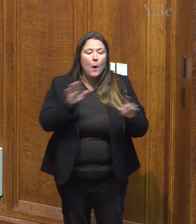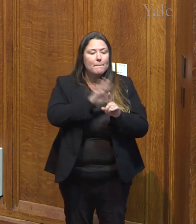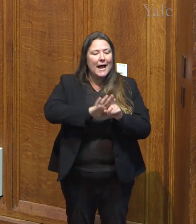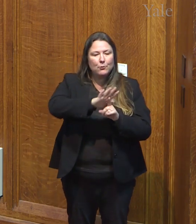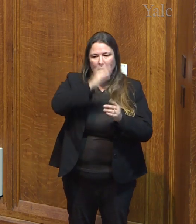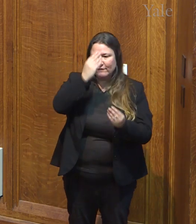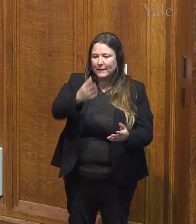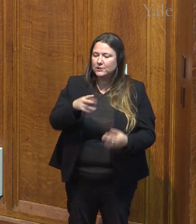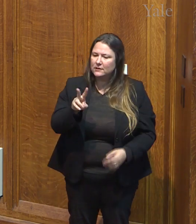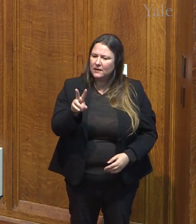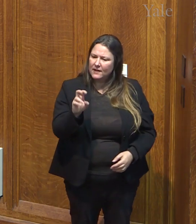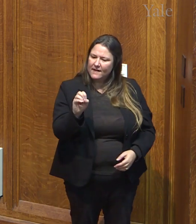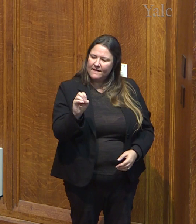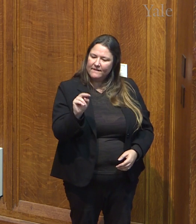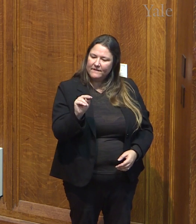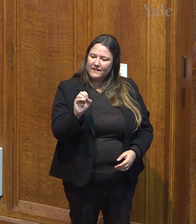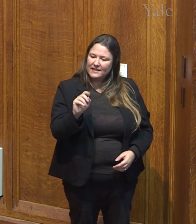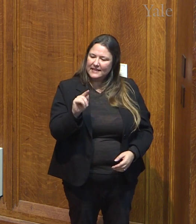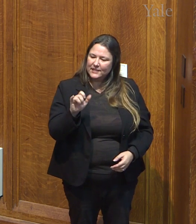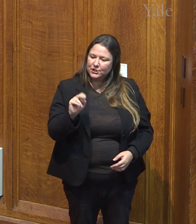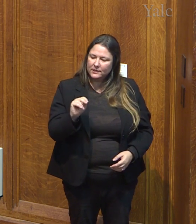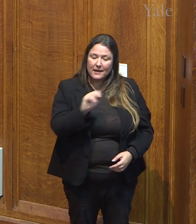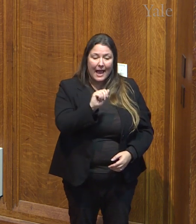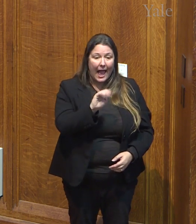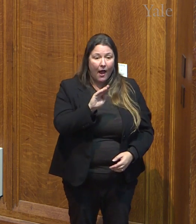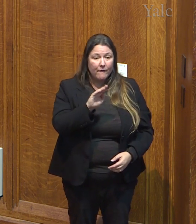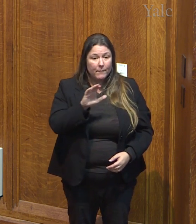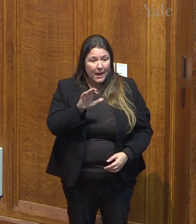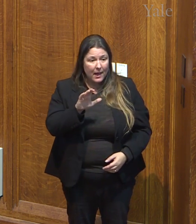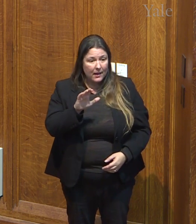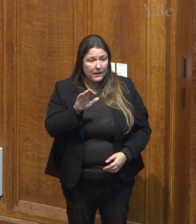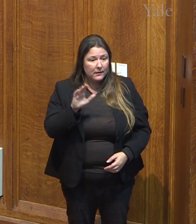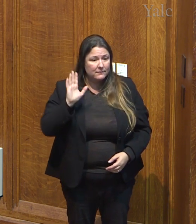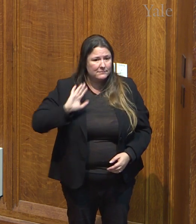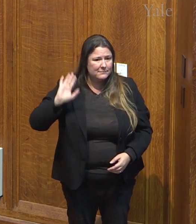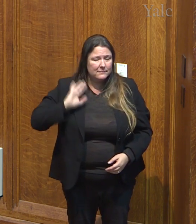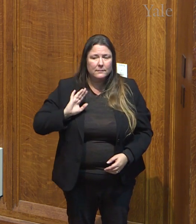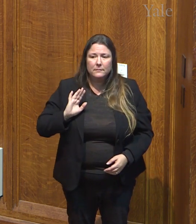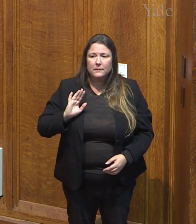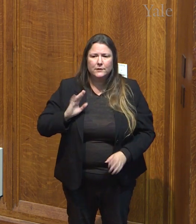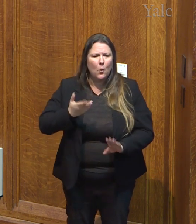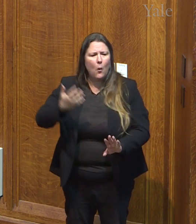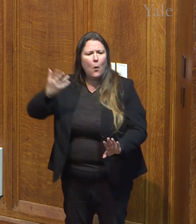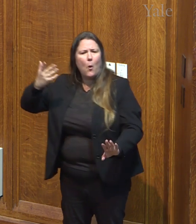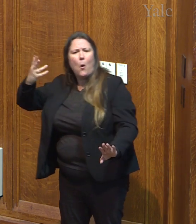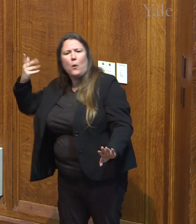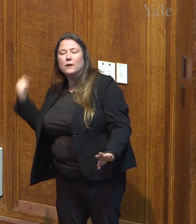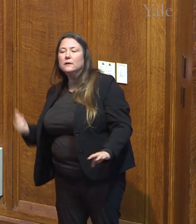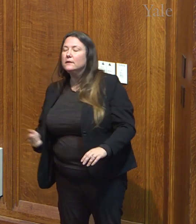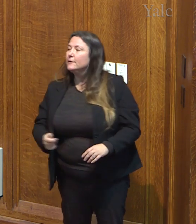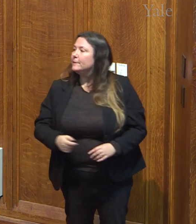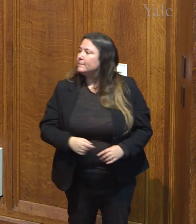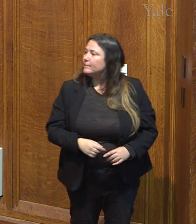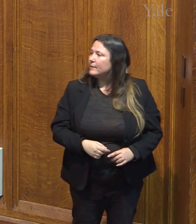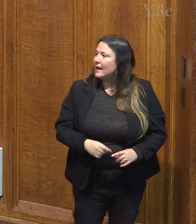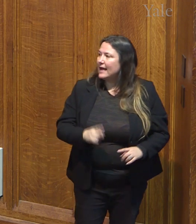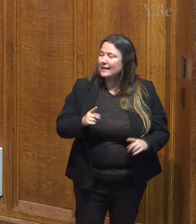about 1000 B.C. is the source of virtually all modern alphabets. Berthier himself referred to this point